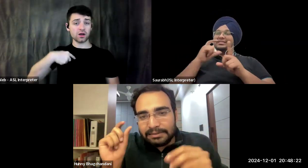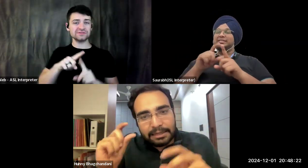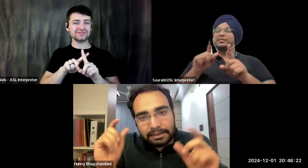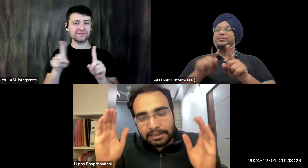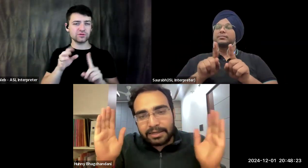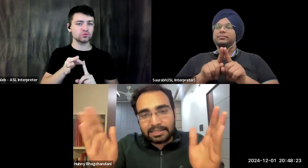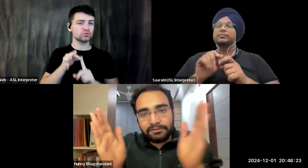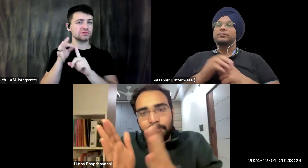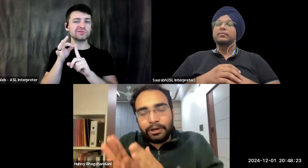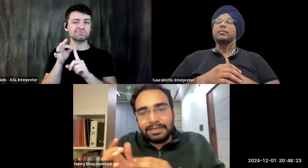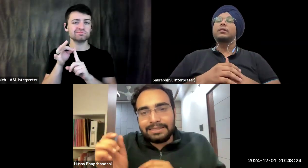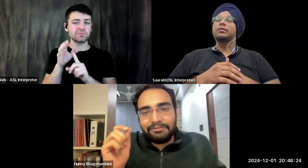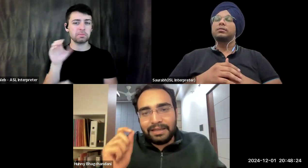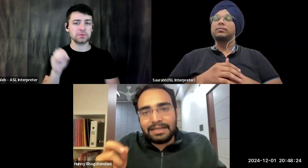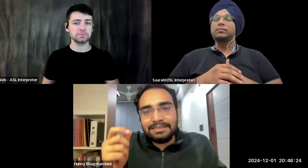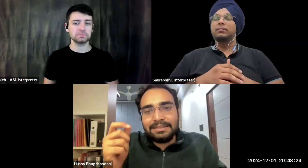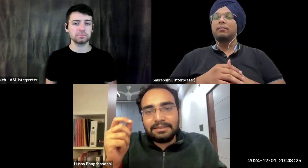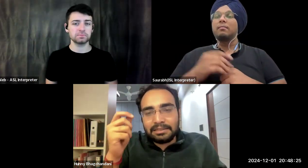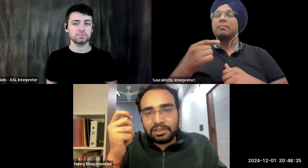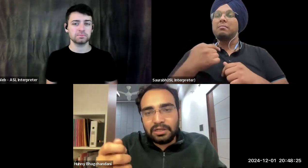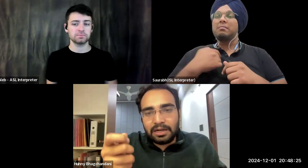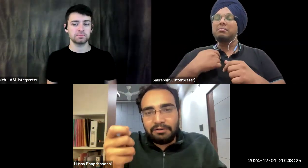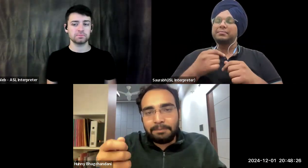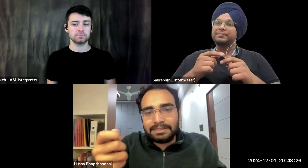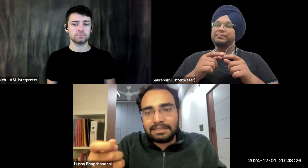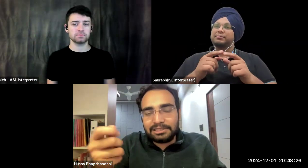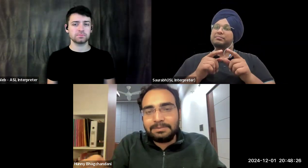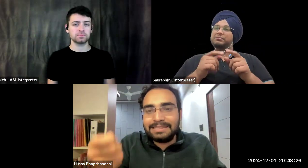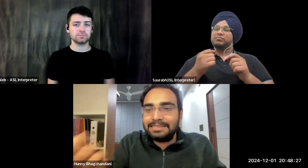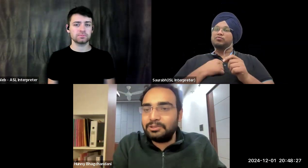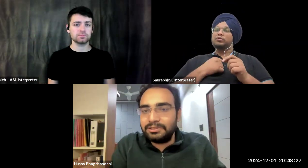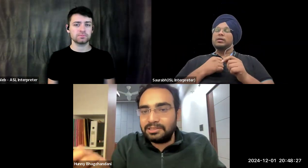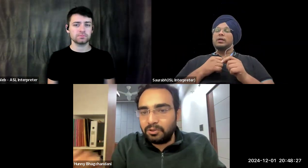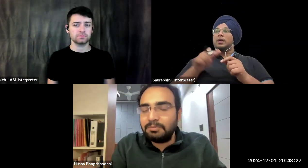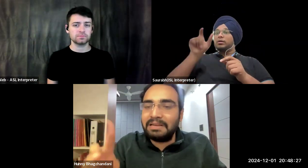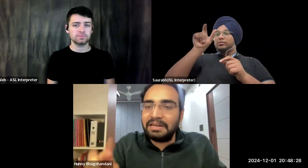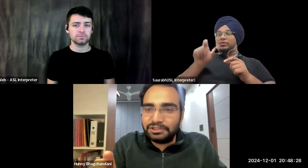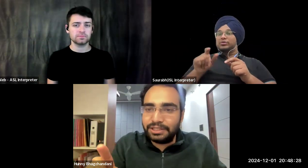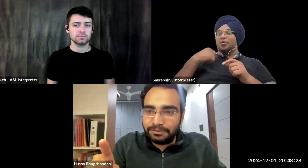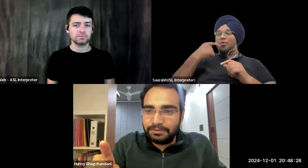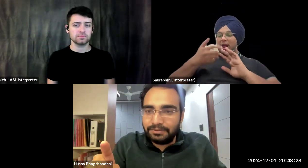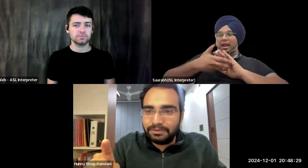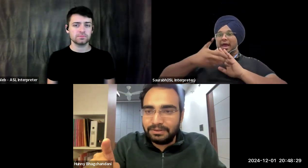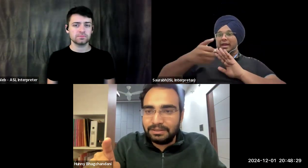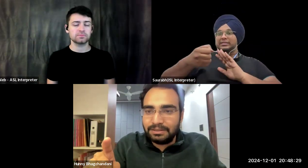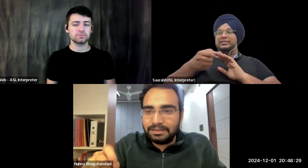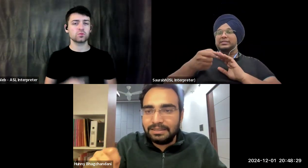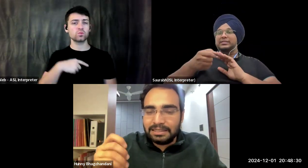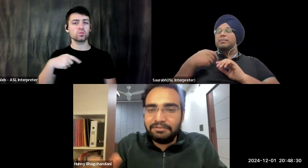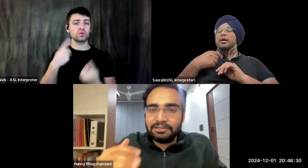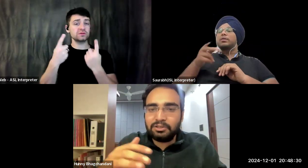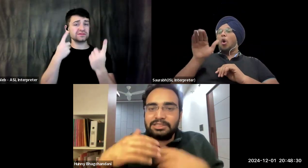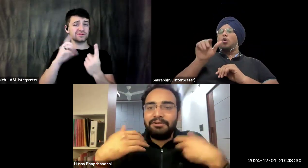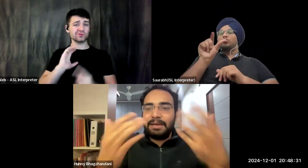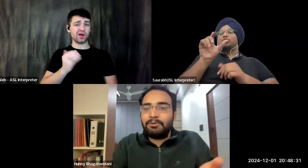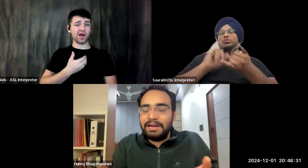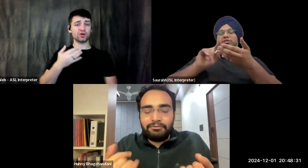the crux of the point is like we consider our customers as users, not beneficiary.